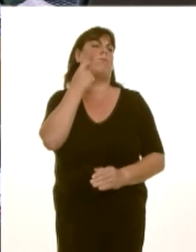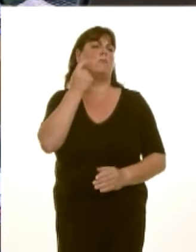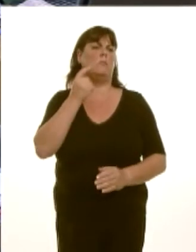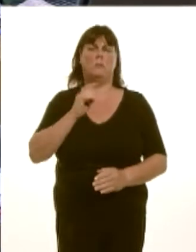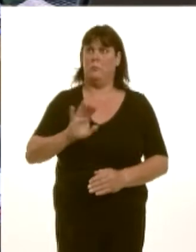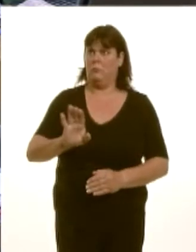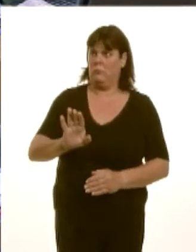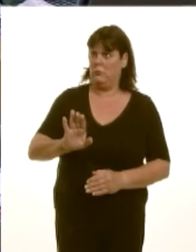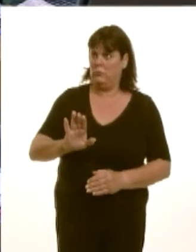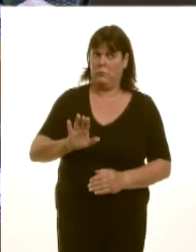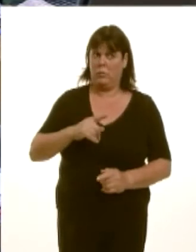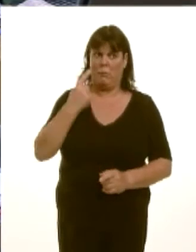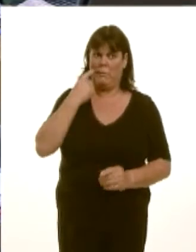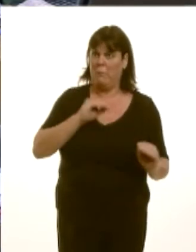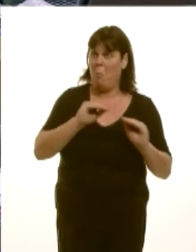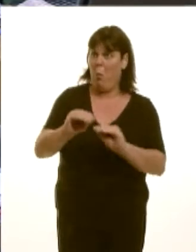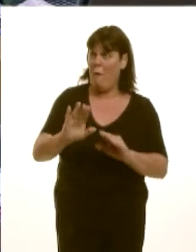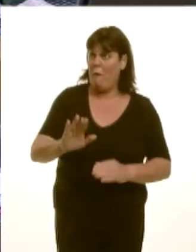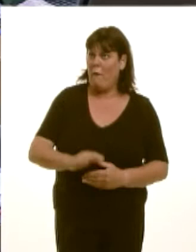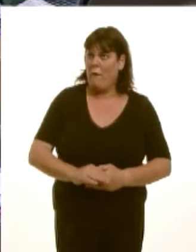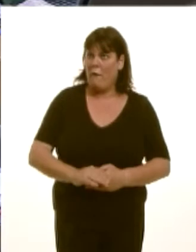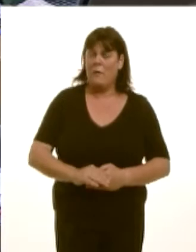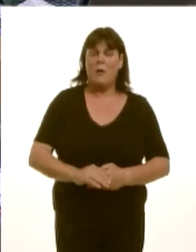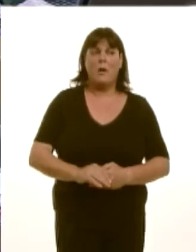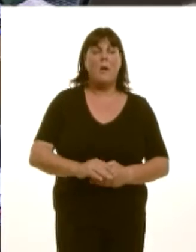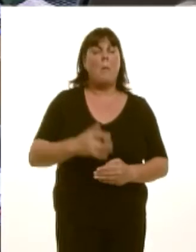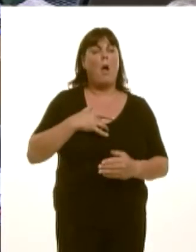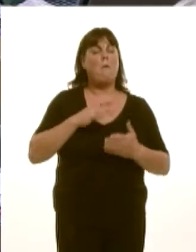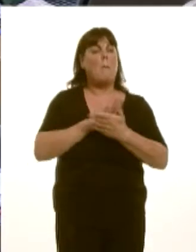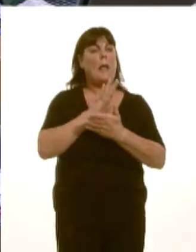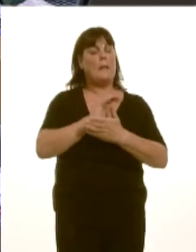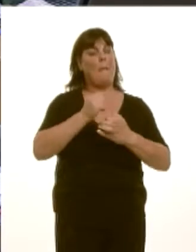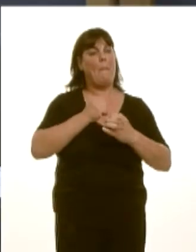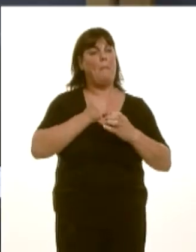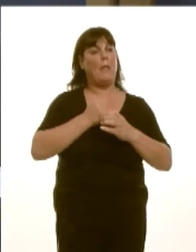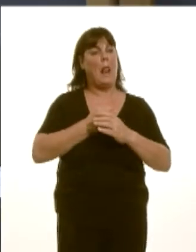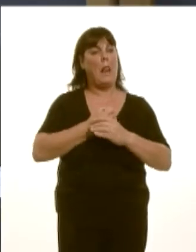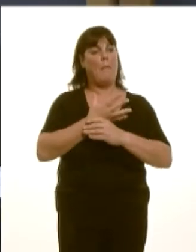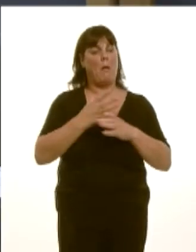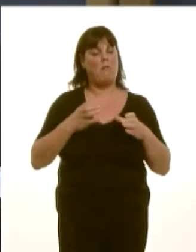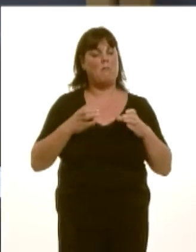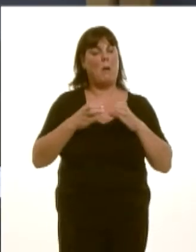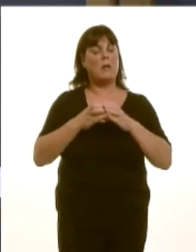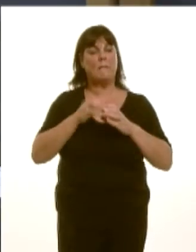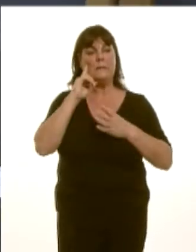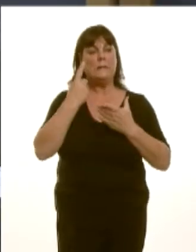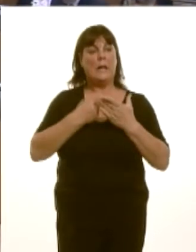Of course, I am very pleased that my own party at the UK level has made it clear that we will abolish this tax.